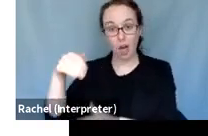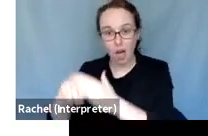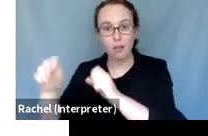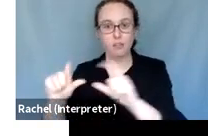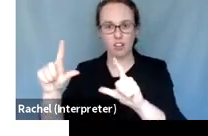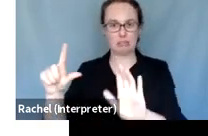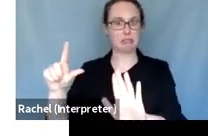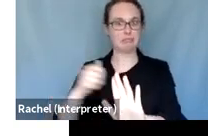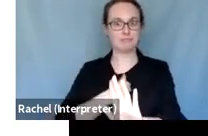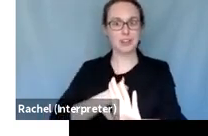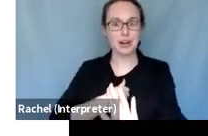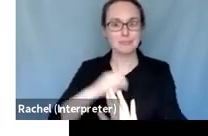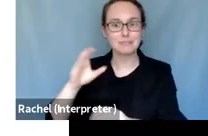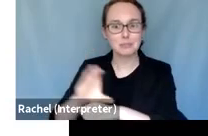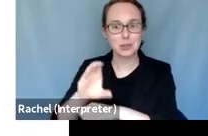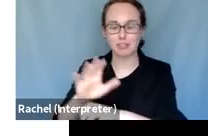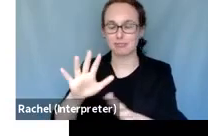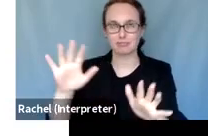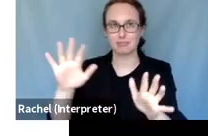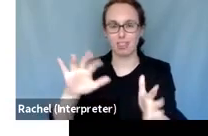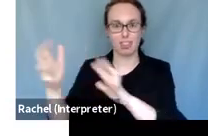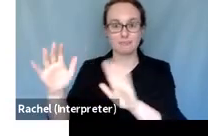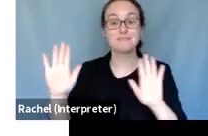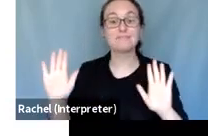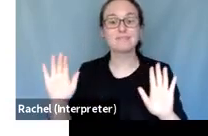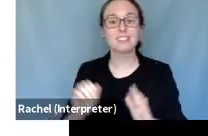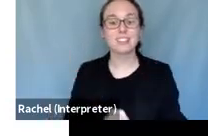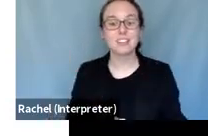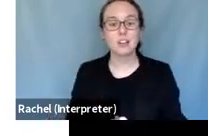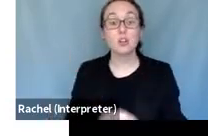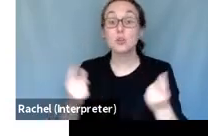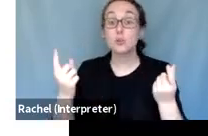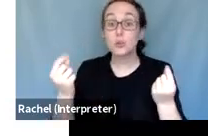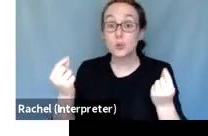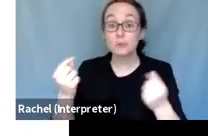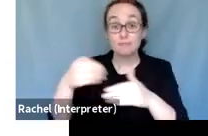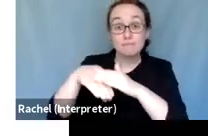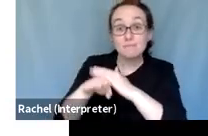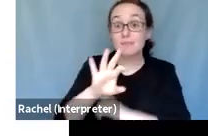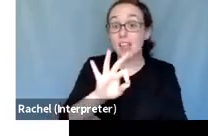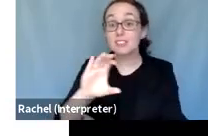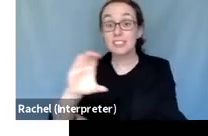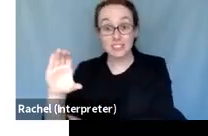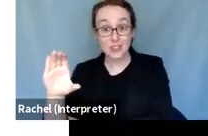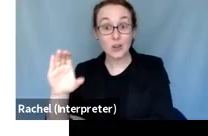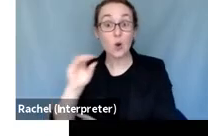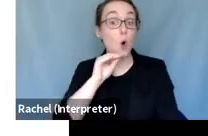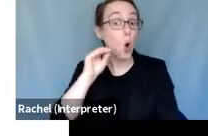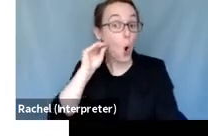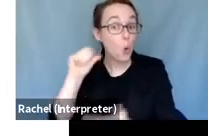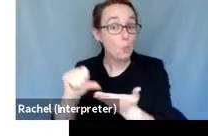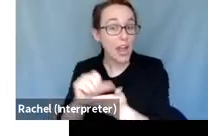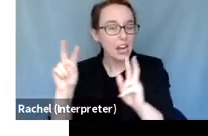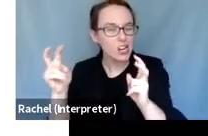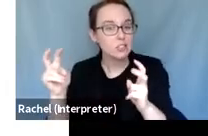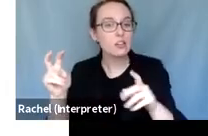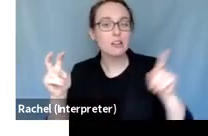Sage Talbot: You'll log into your student portal. So you'll go to the Fresno City homepage and at the top right, you'll see my portal, you may have already logged into this